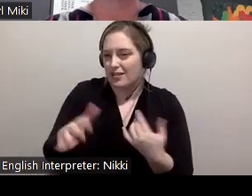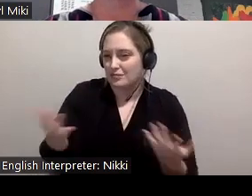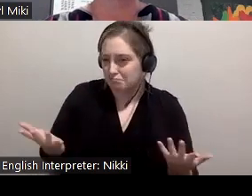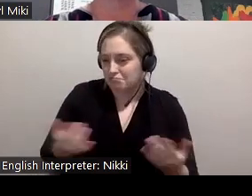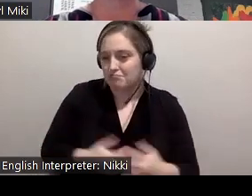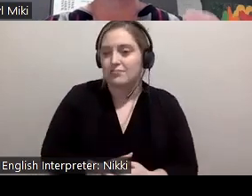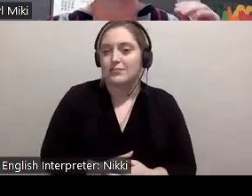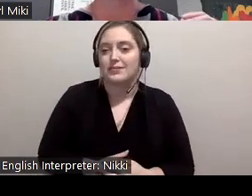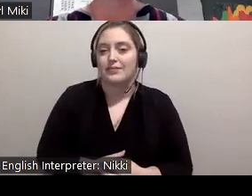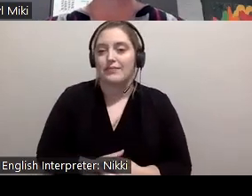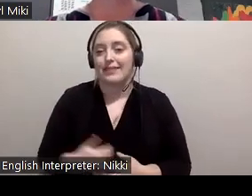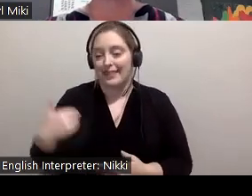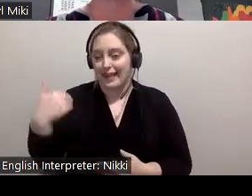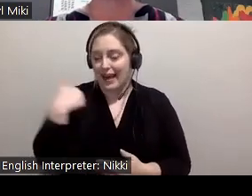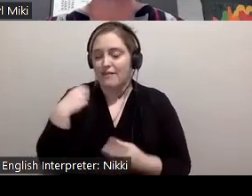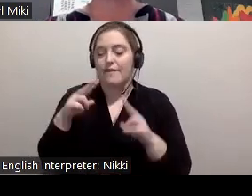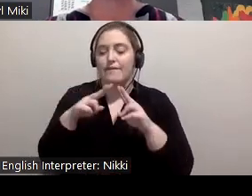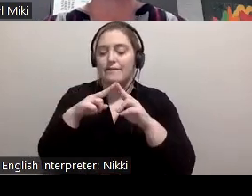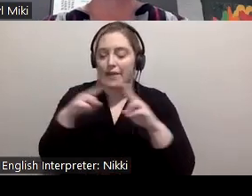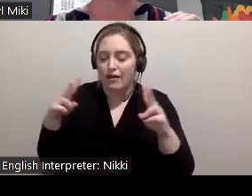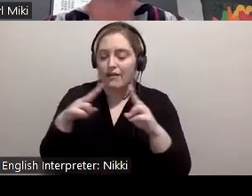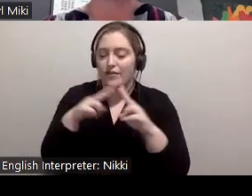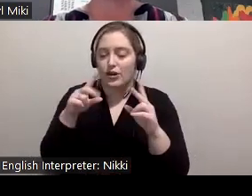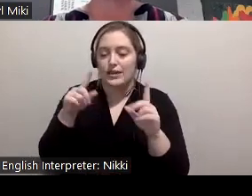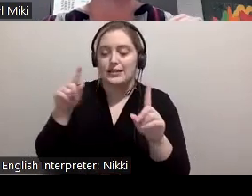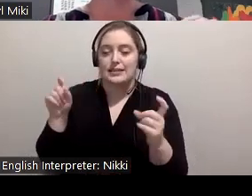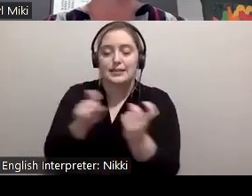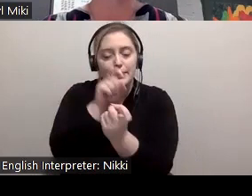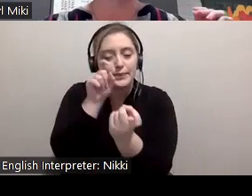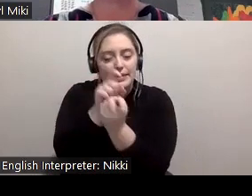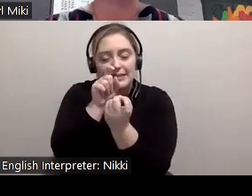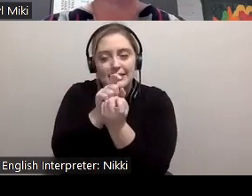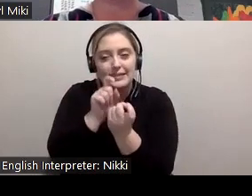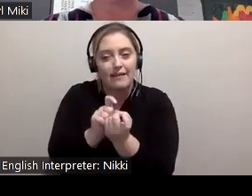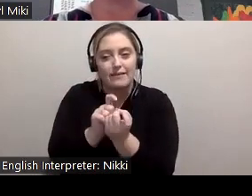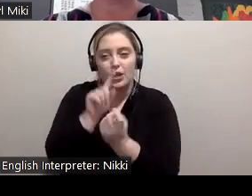list of very specific questions that are specific to this grant